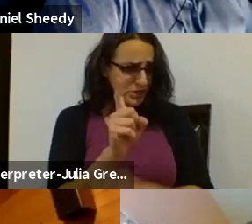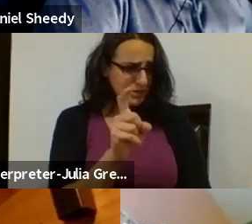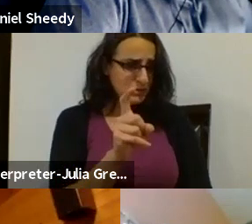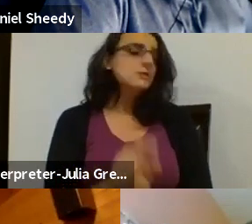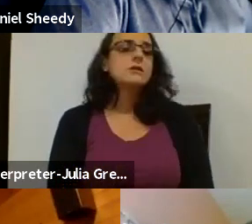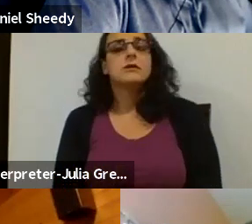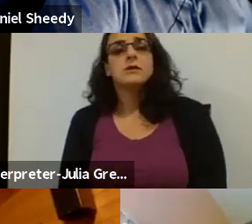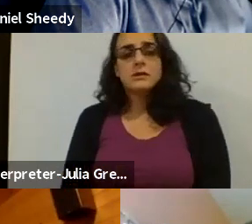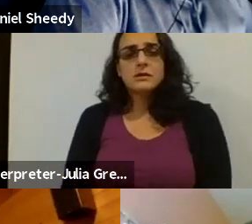Joe Baeta, Supt. : Should have received them all.